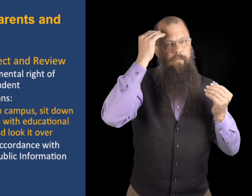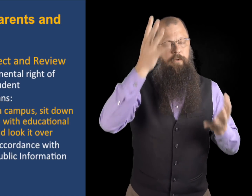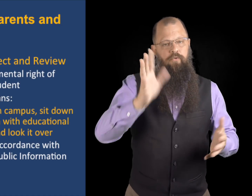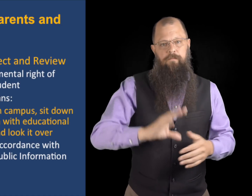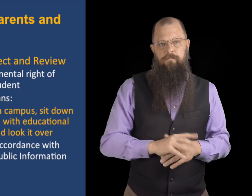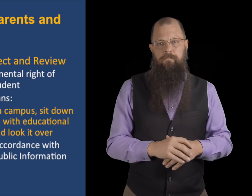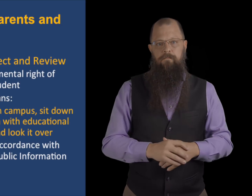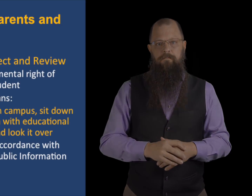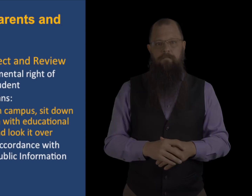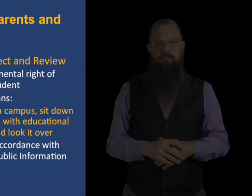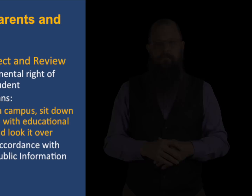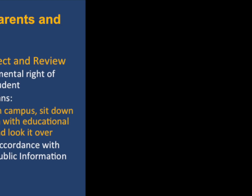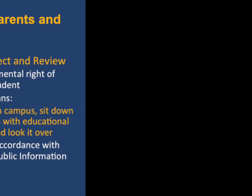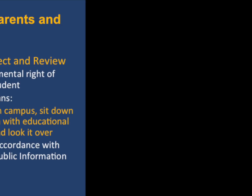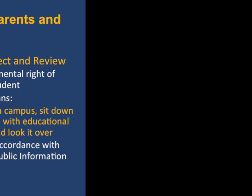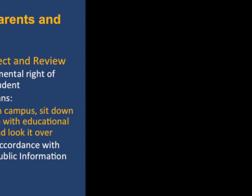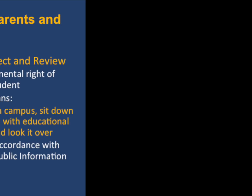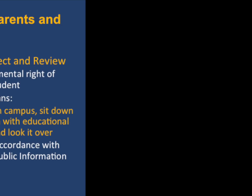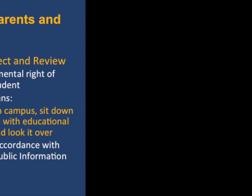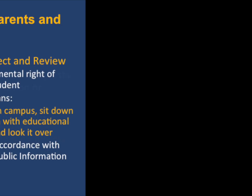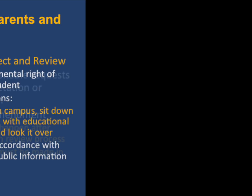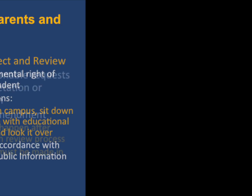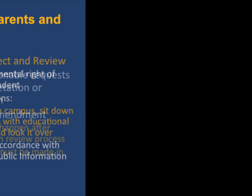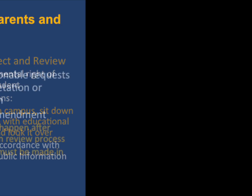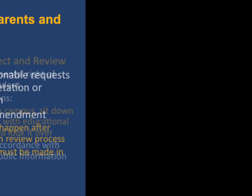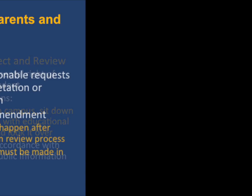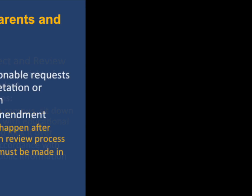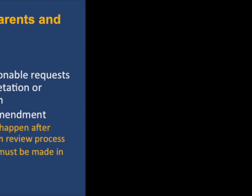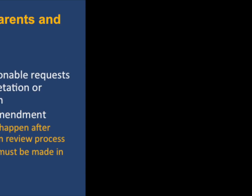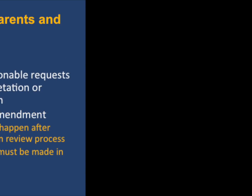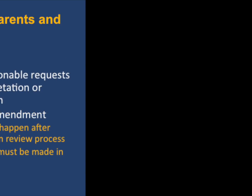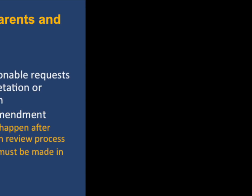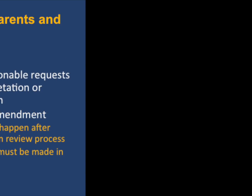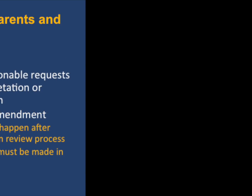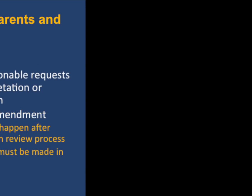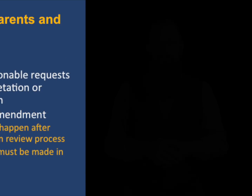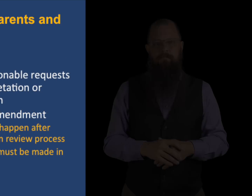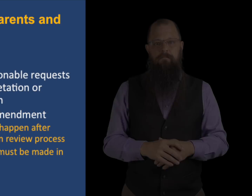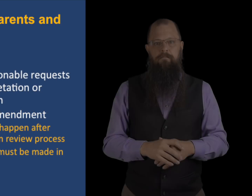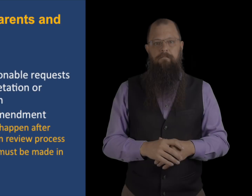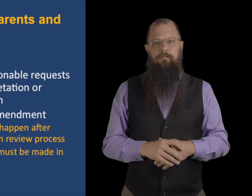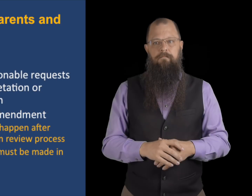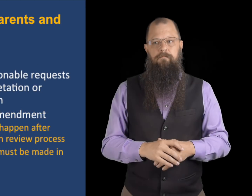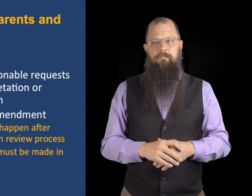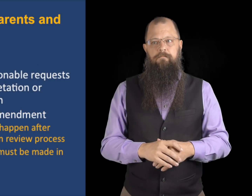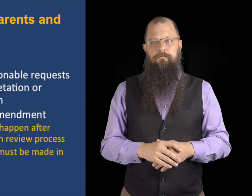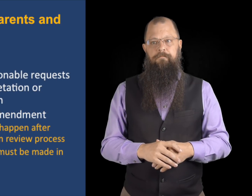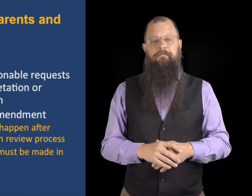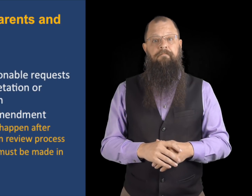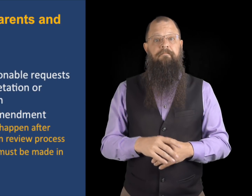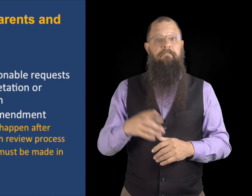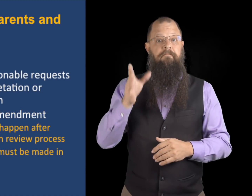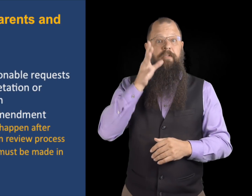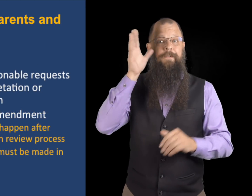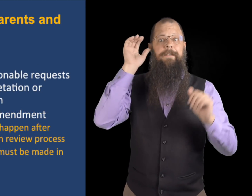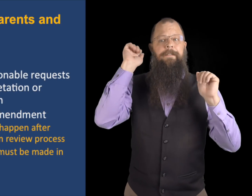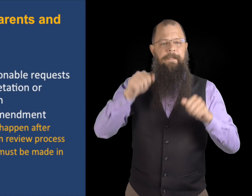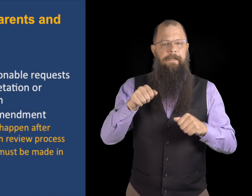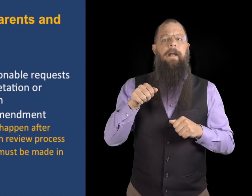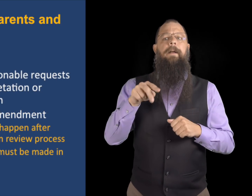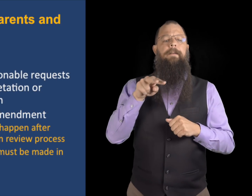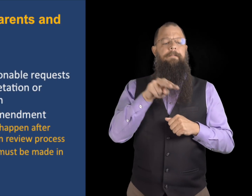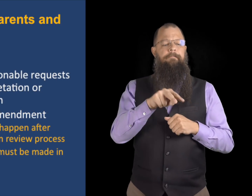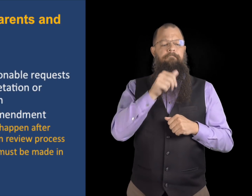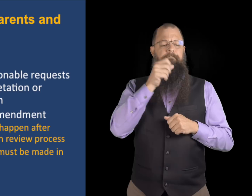able to come in and review in their own educational records.